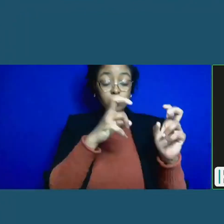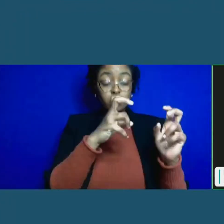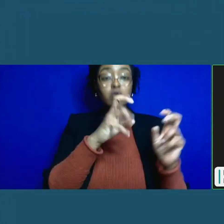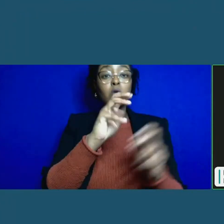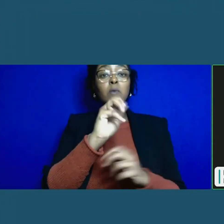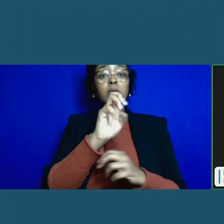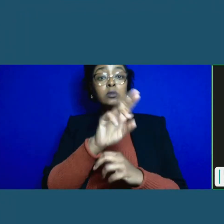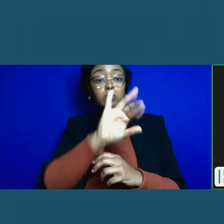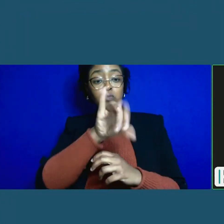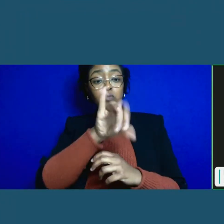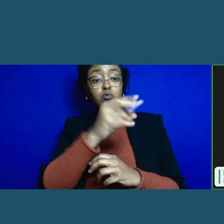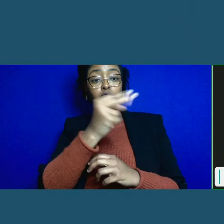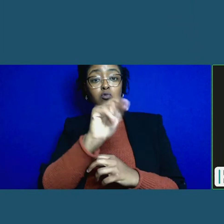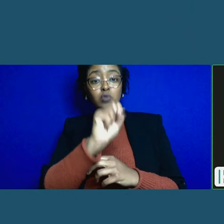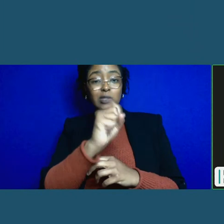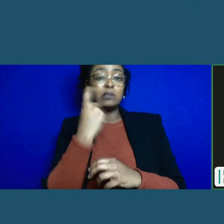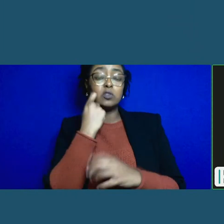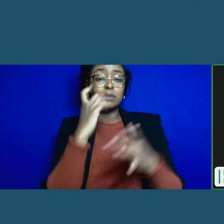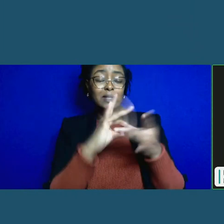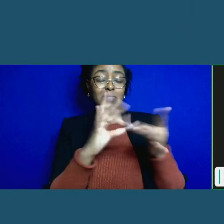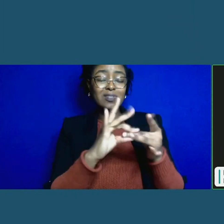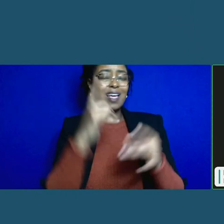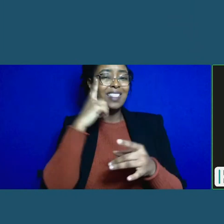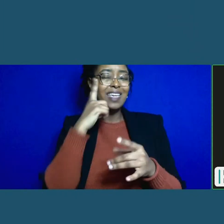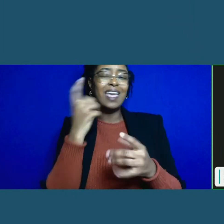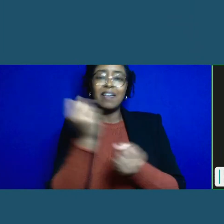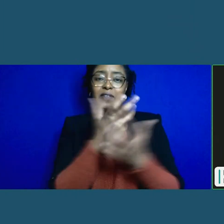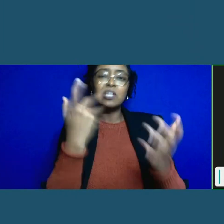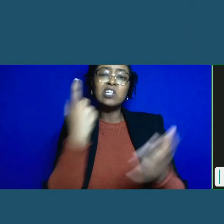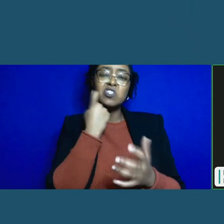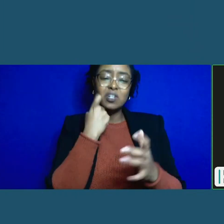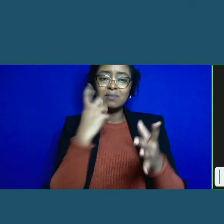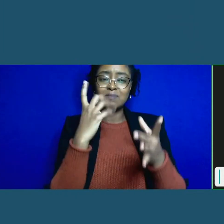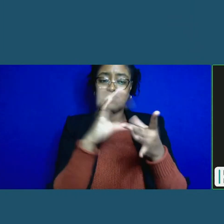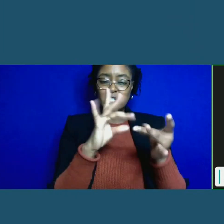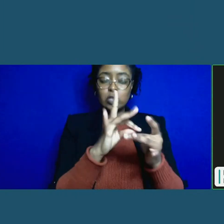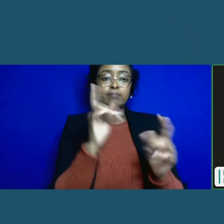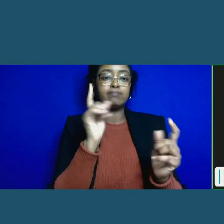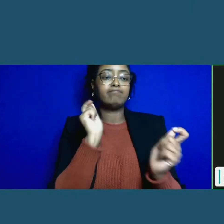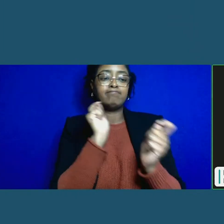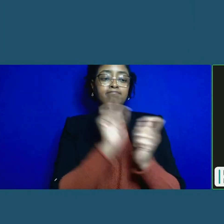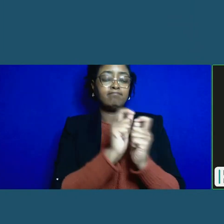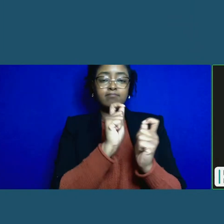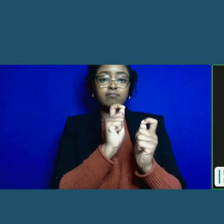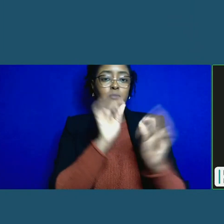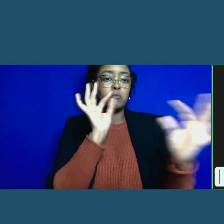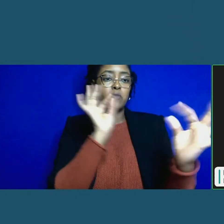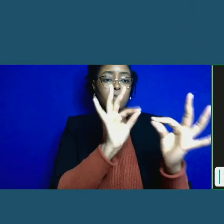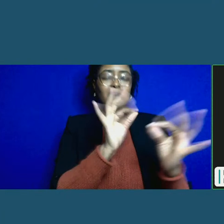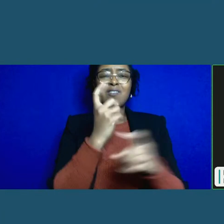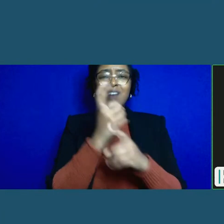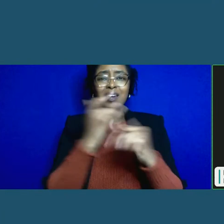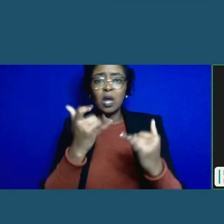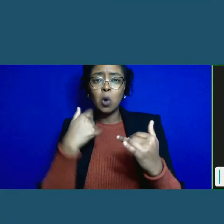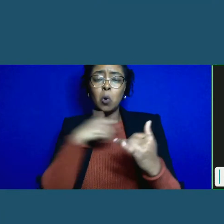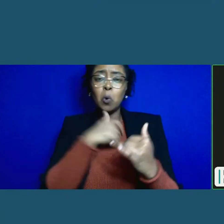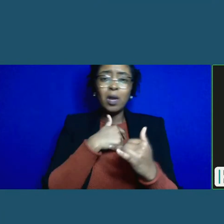that. Um to the issues, Mr Johns that you mentioned. I think it